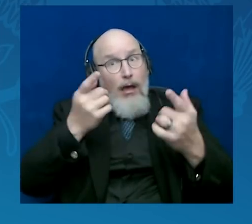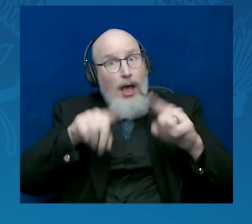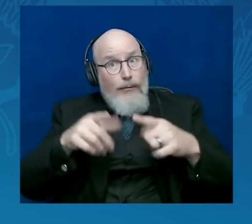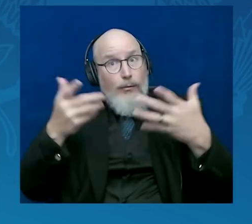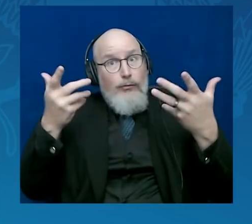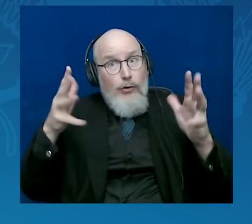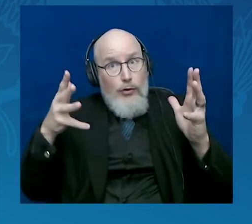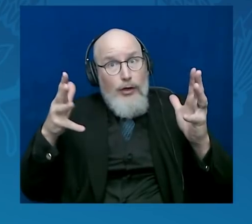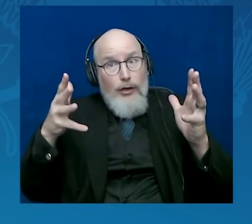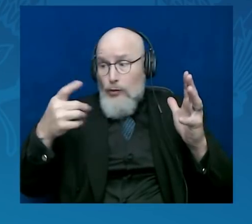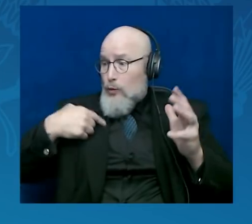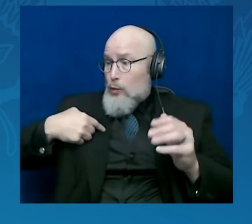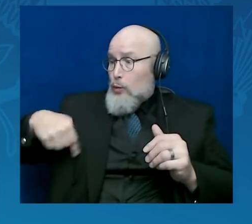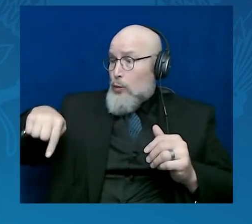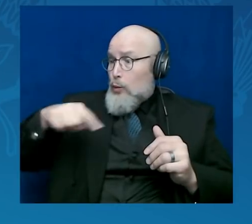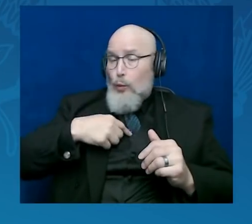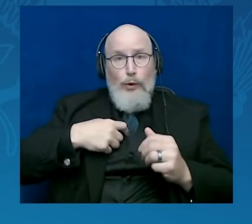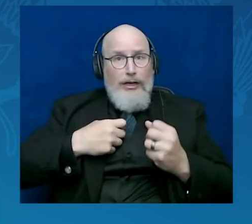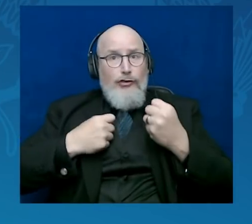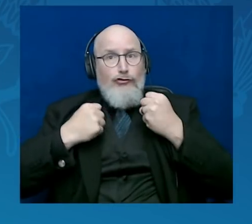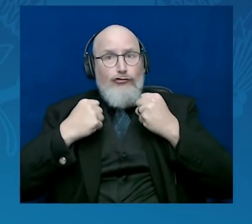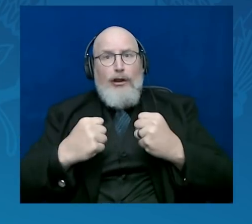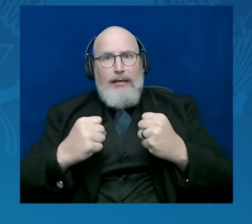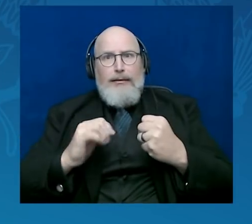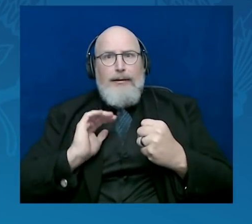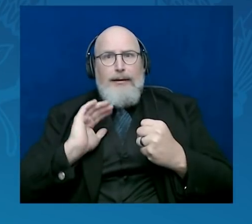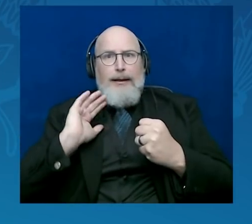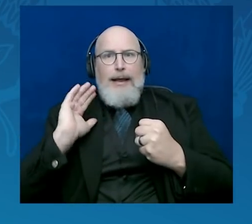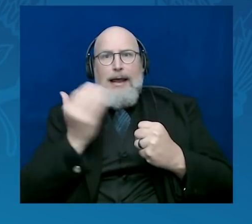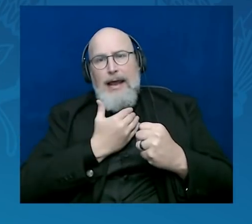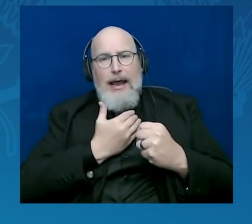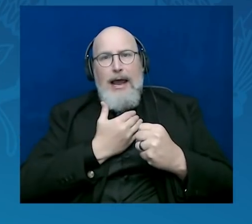to strengthen our deterrence and collective defense.